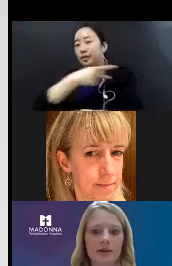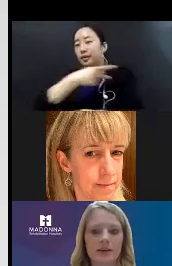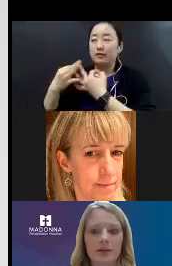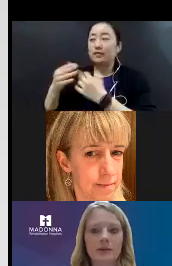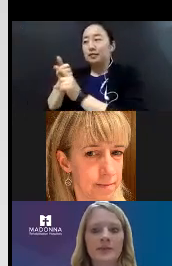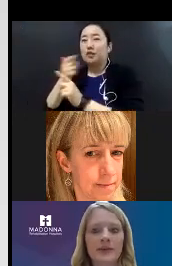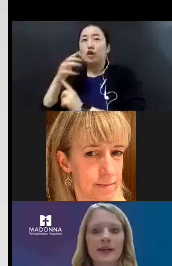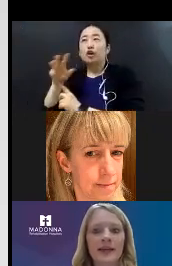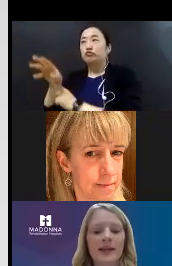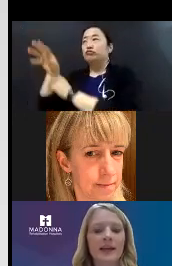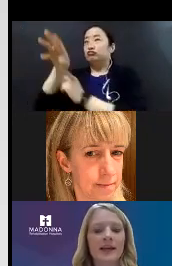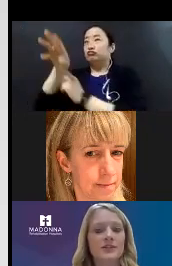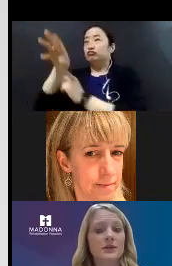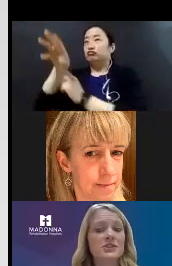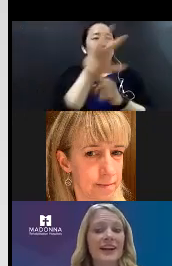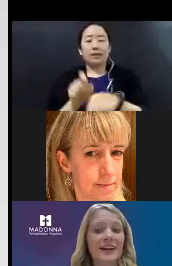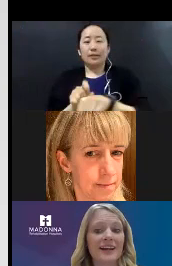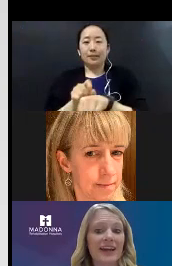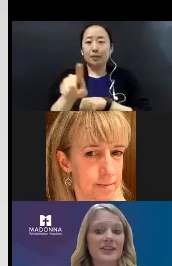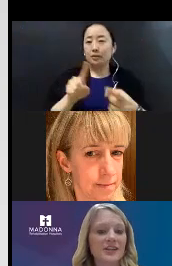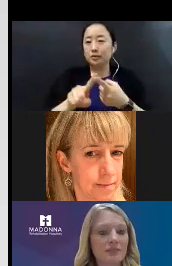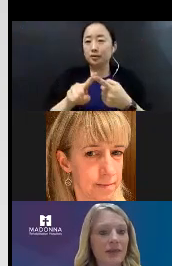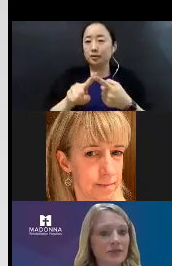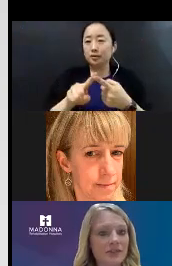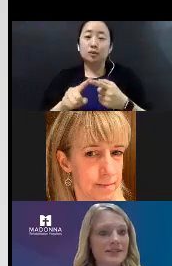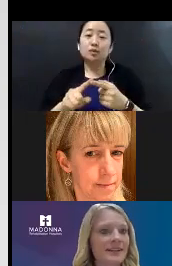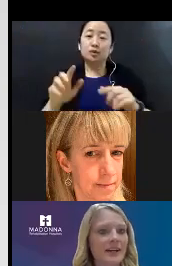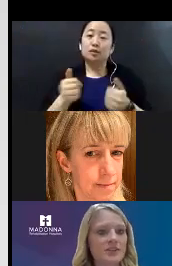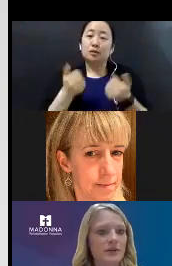TO REVIEW. DOING GENERIC EDUCATIONAL MODULES THAT ARE RECORDED